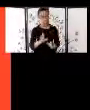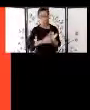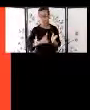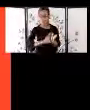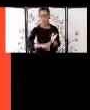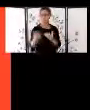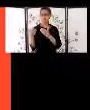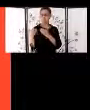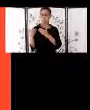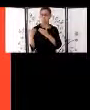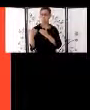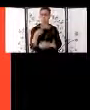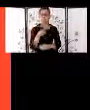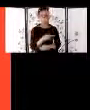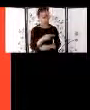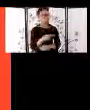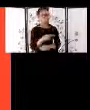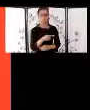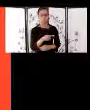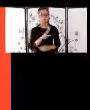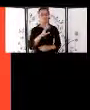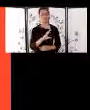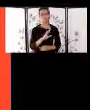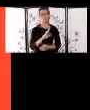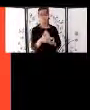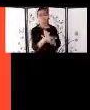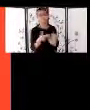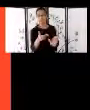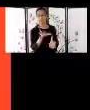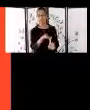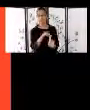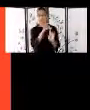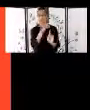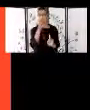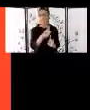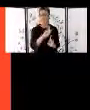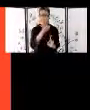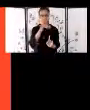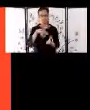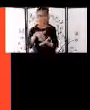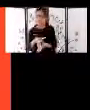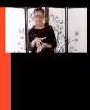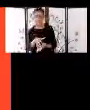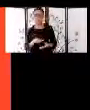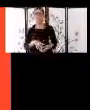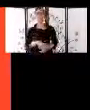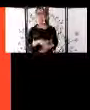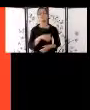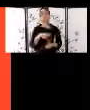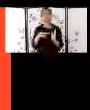to end up with an exceptional score. In contrast to that, say ‘Artist B’ creates